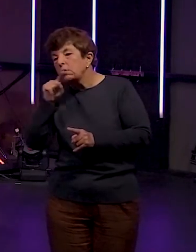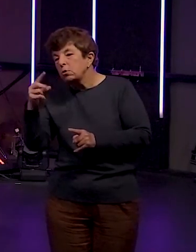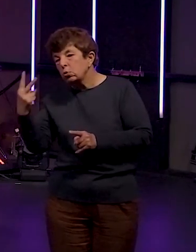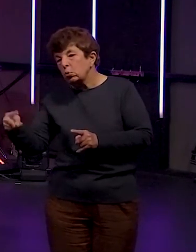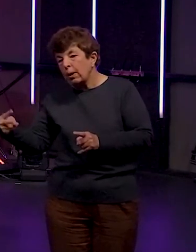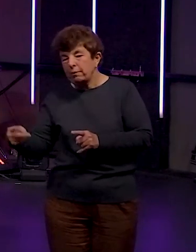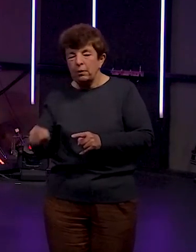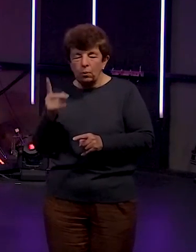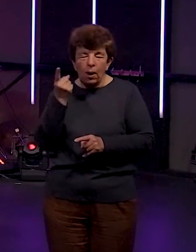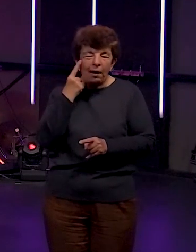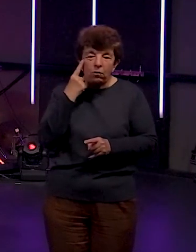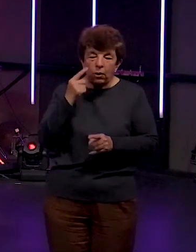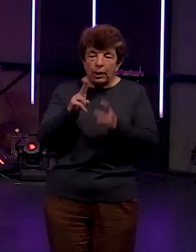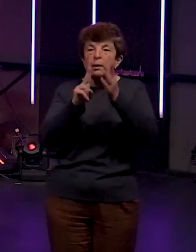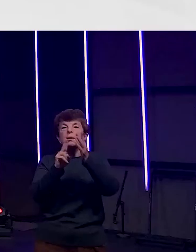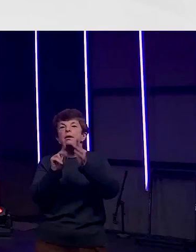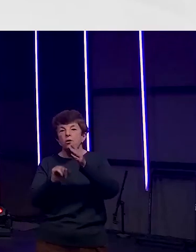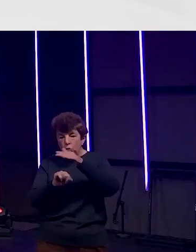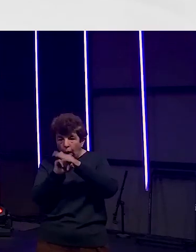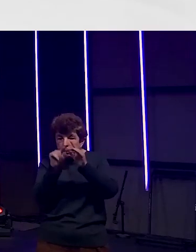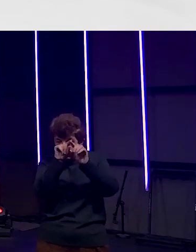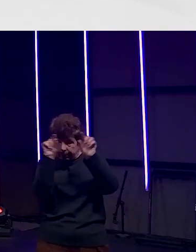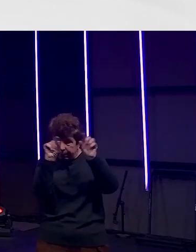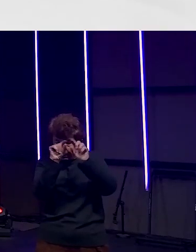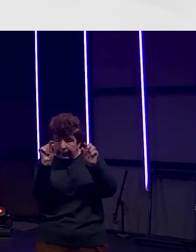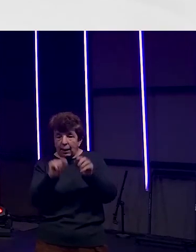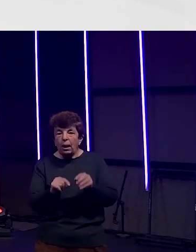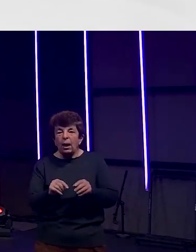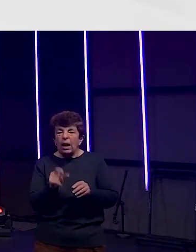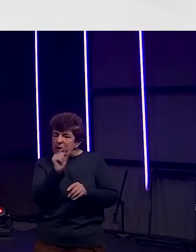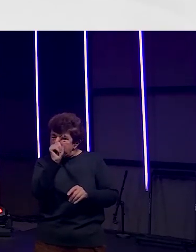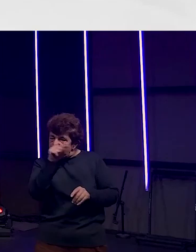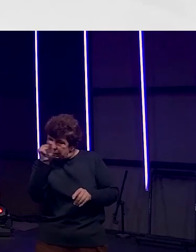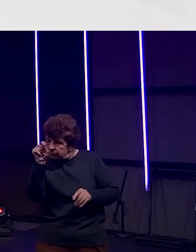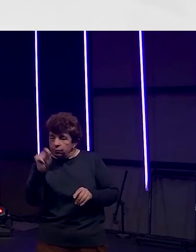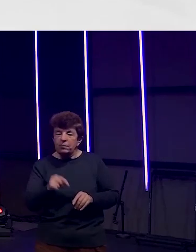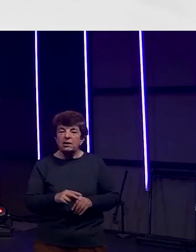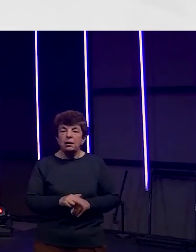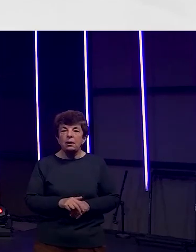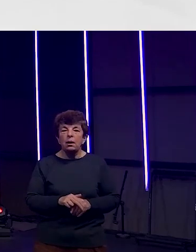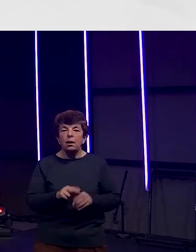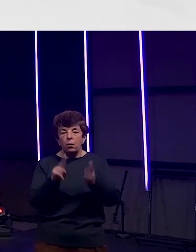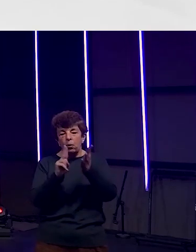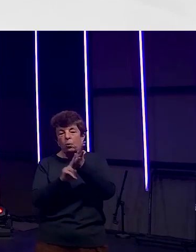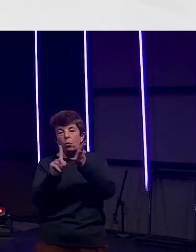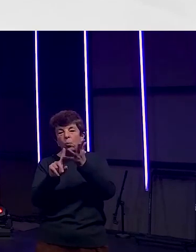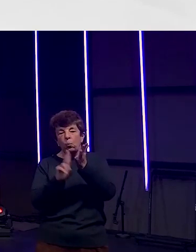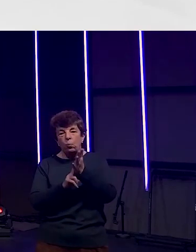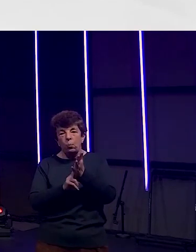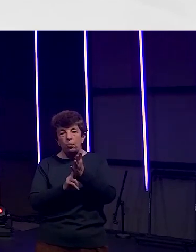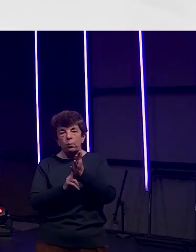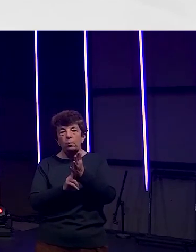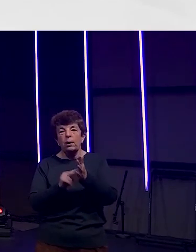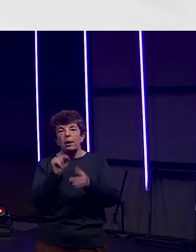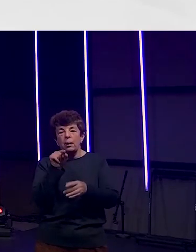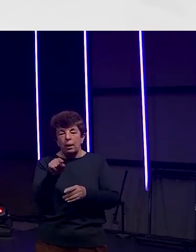at the top a strange little squiggle and it's called Nun and that's the N U N is